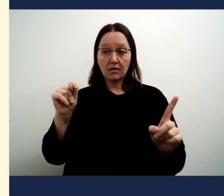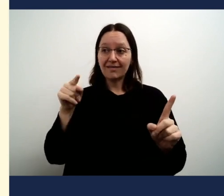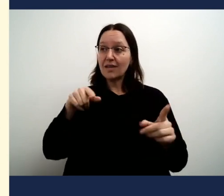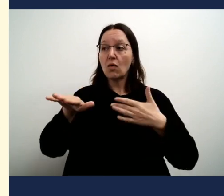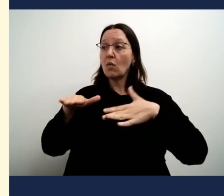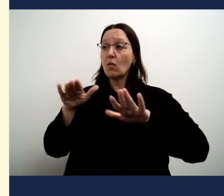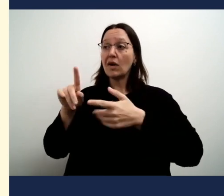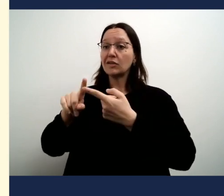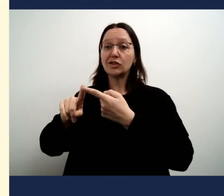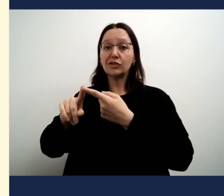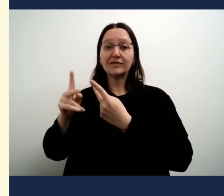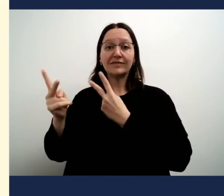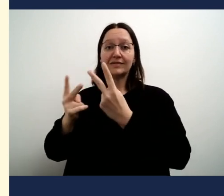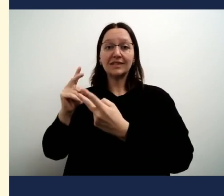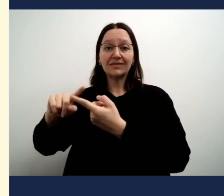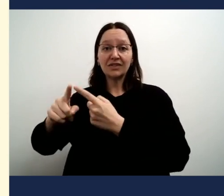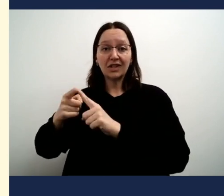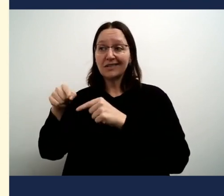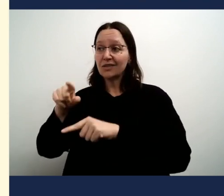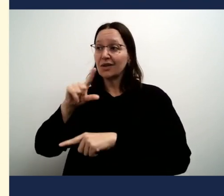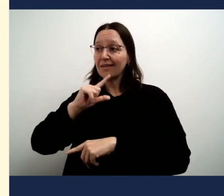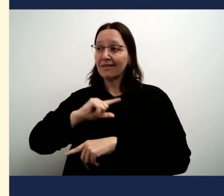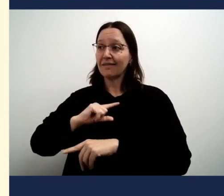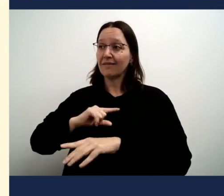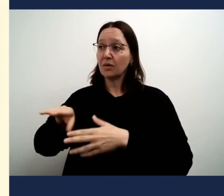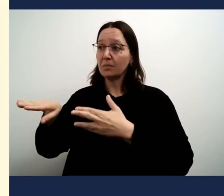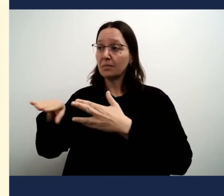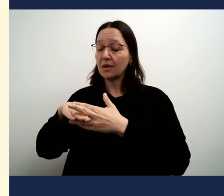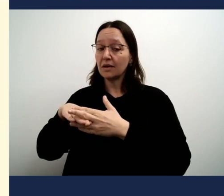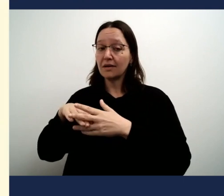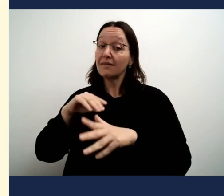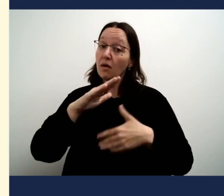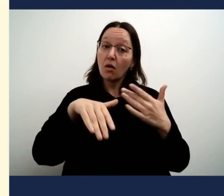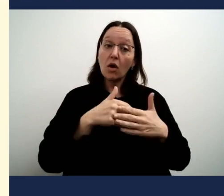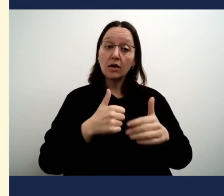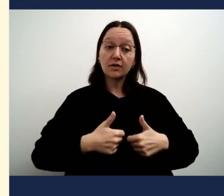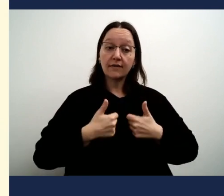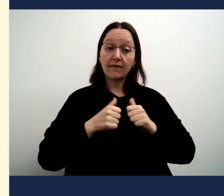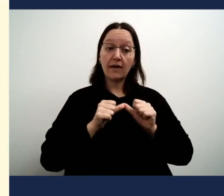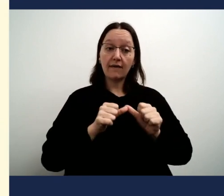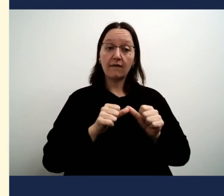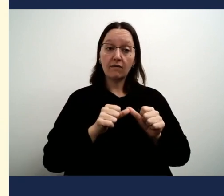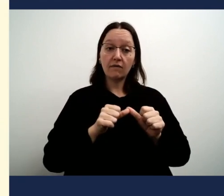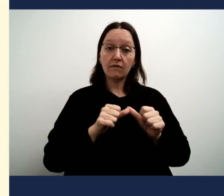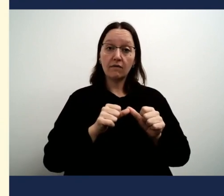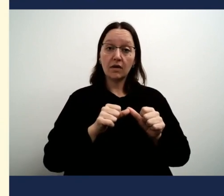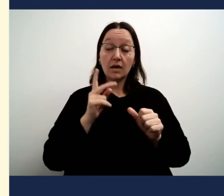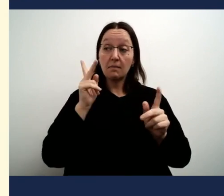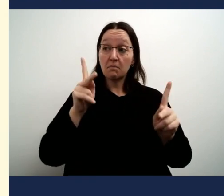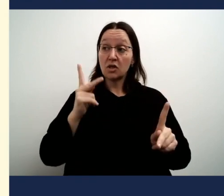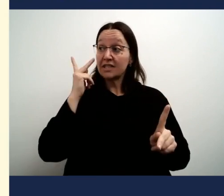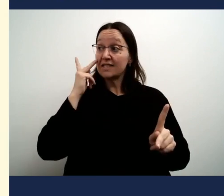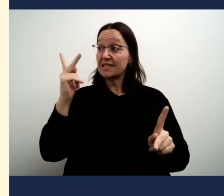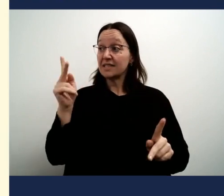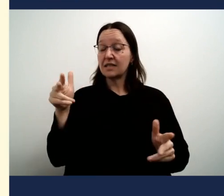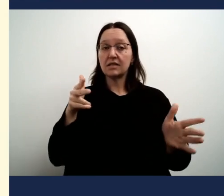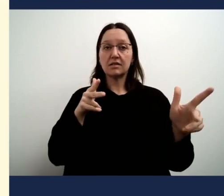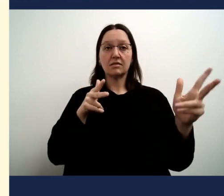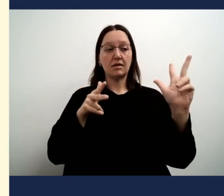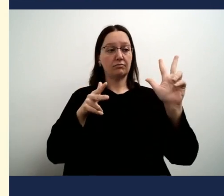calls, call-backs, than other prospective employees. And then on the job, while Muslims only